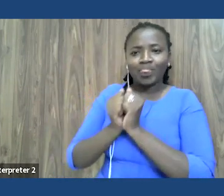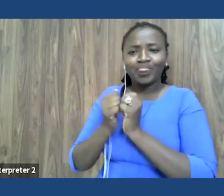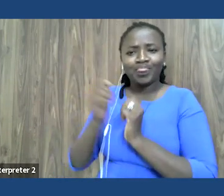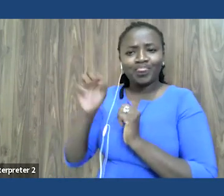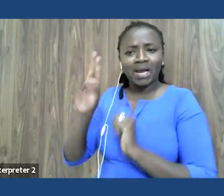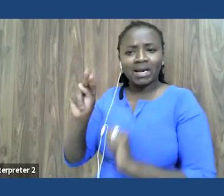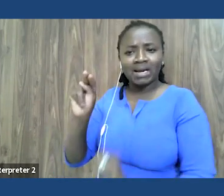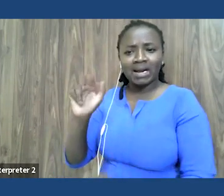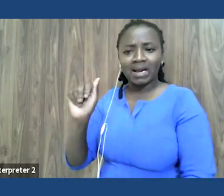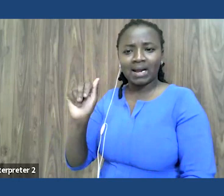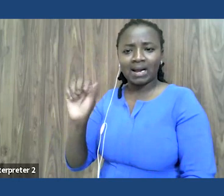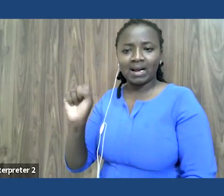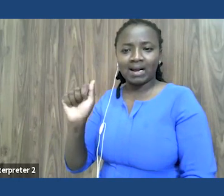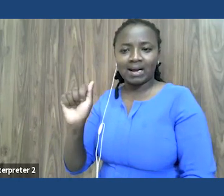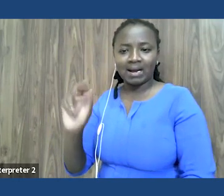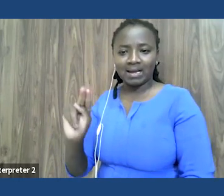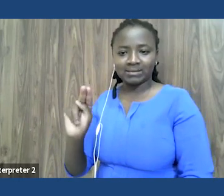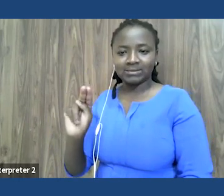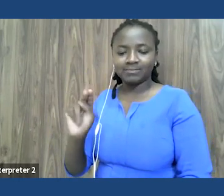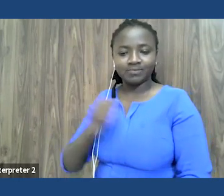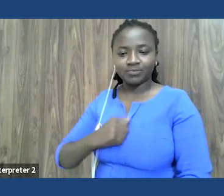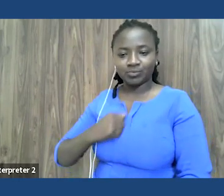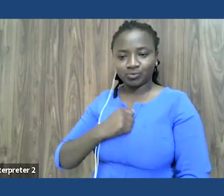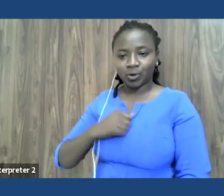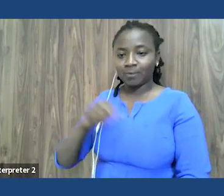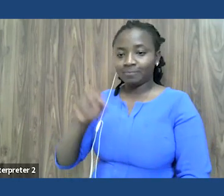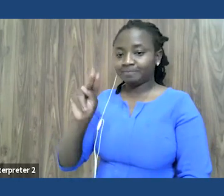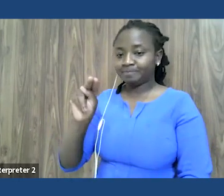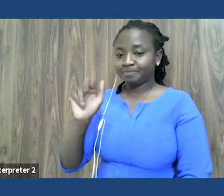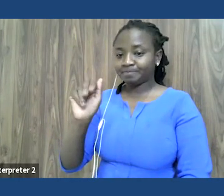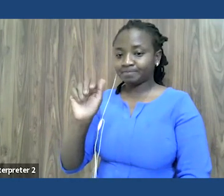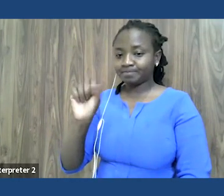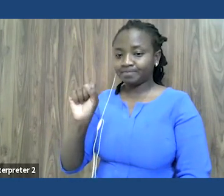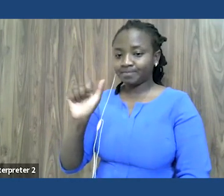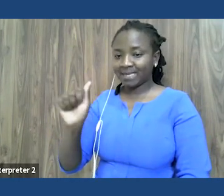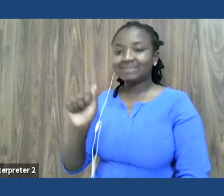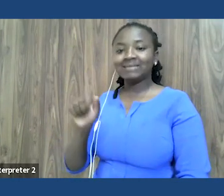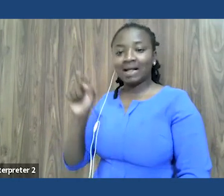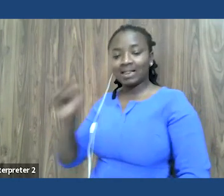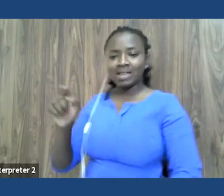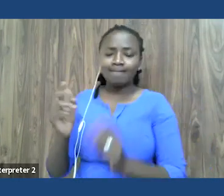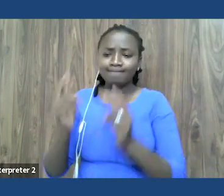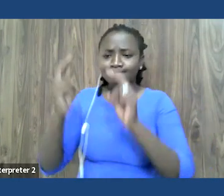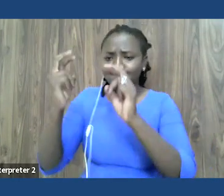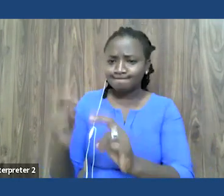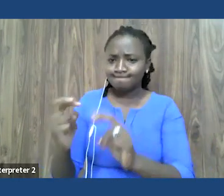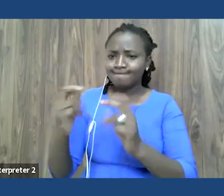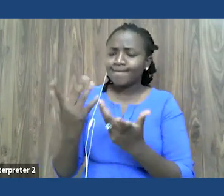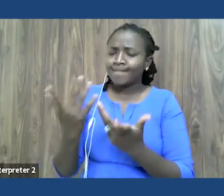They talked about a concern about the brain drain of NASA.